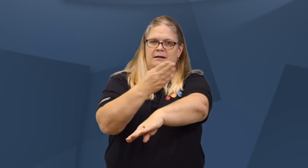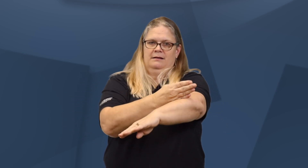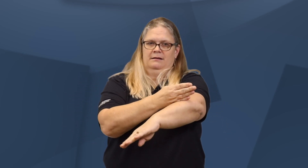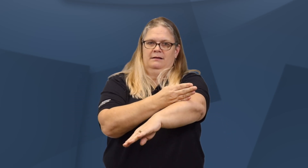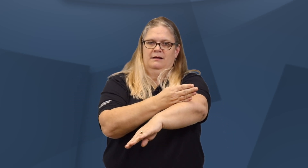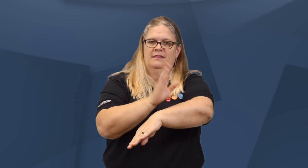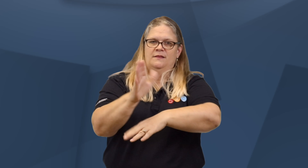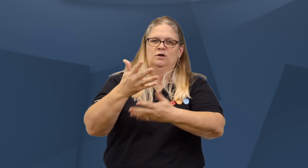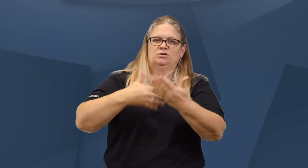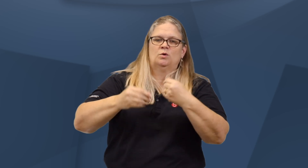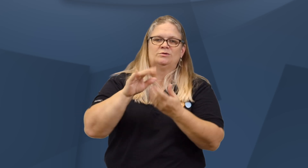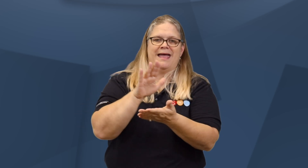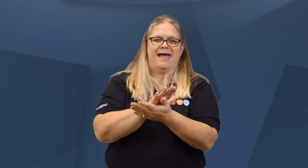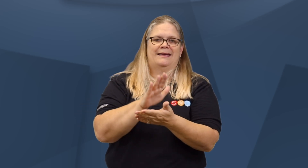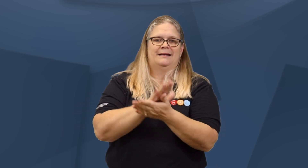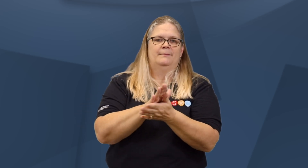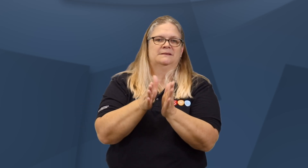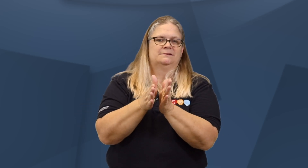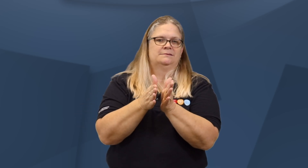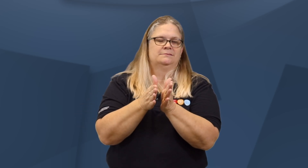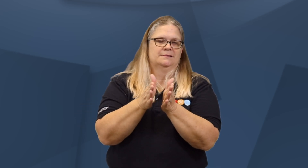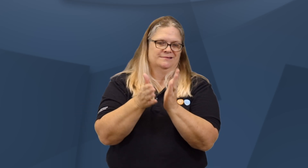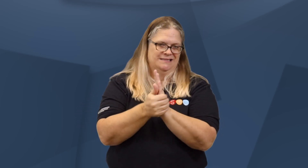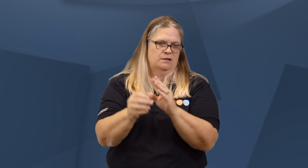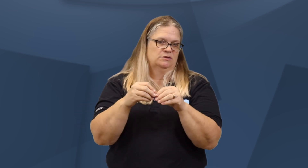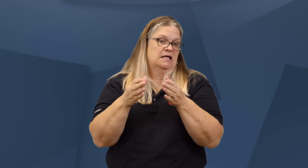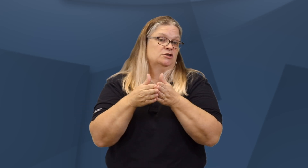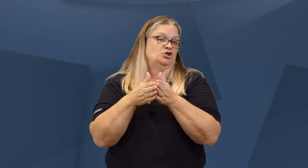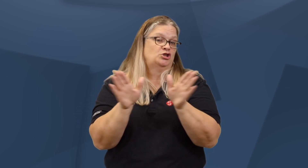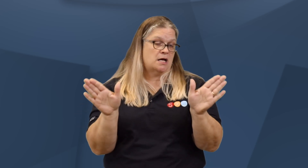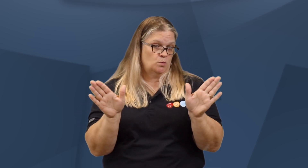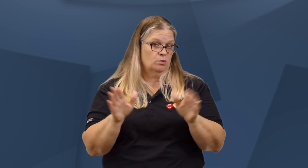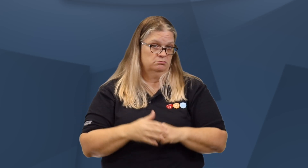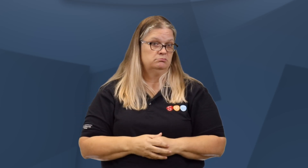their social and academic skills, in general.